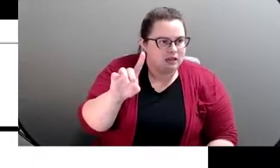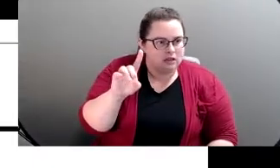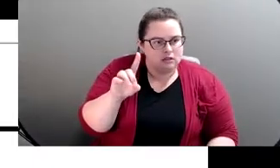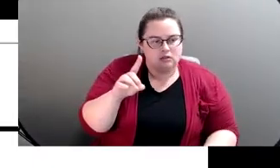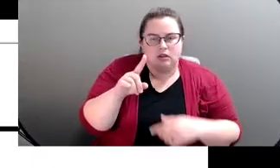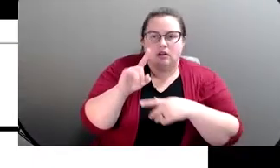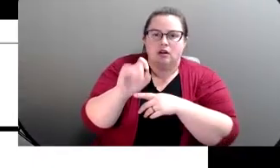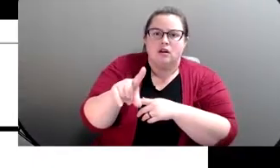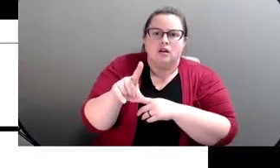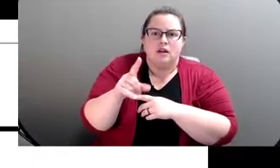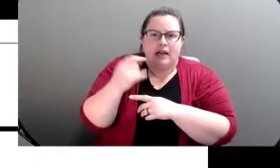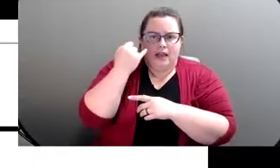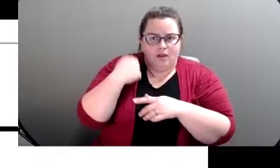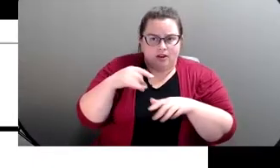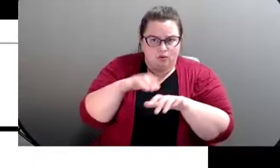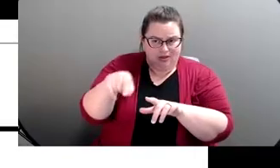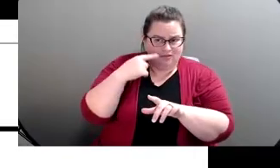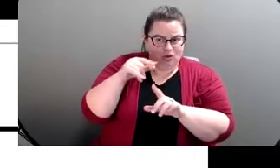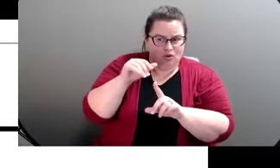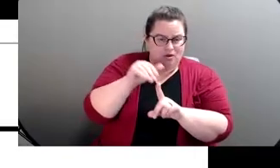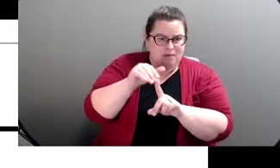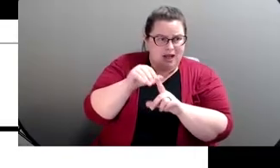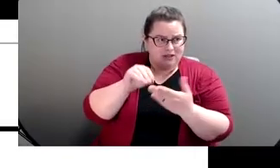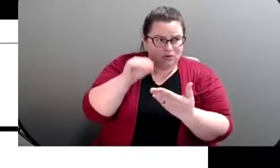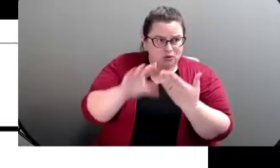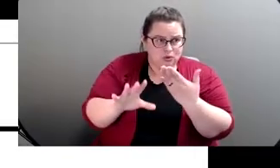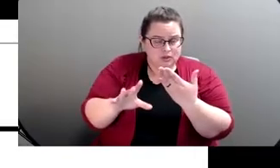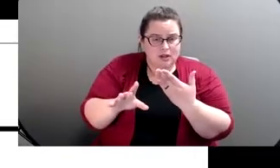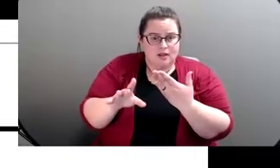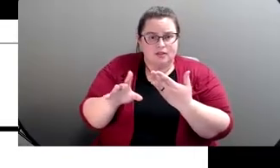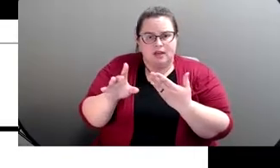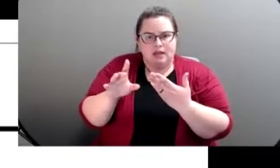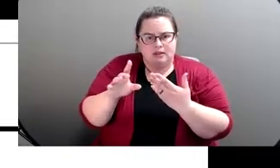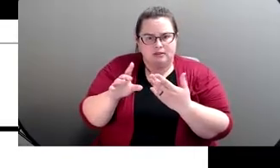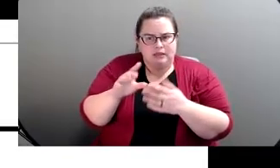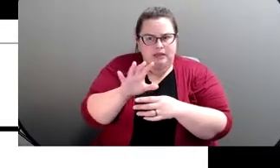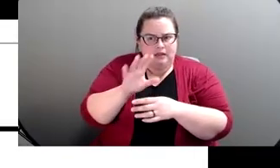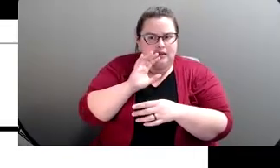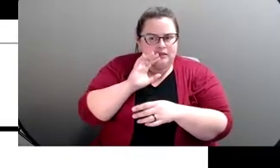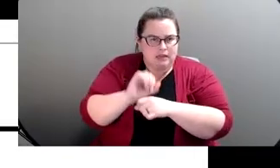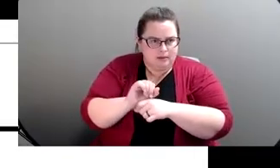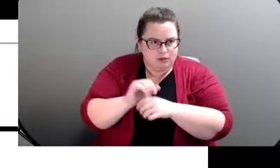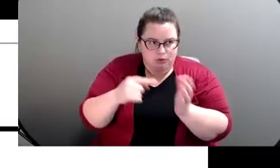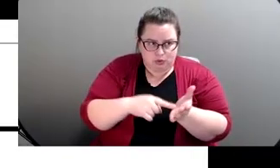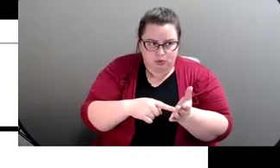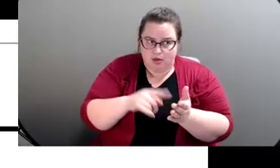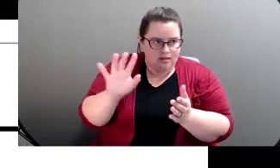If I just do this to remind students that an assignment is due, that doesn't count as RSI?